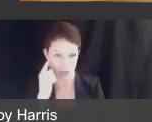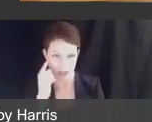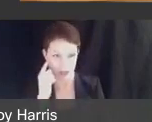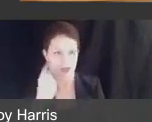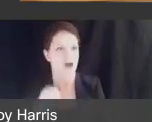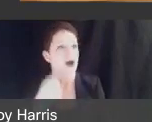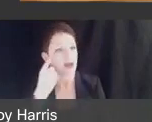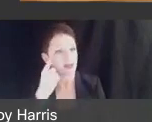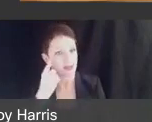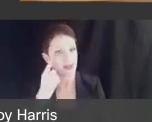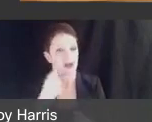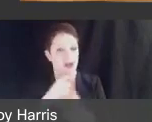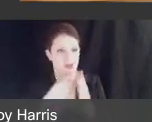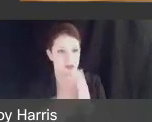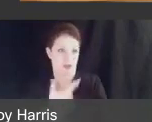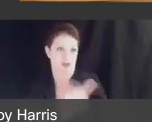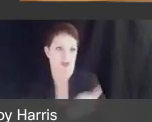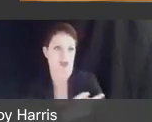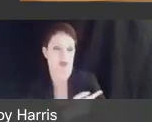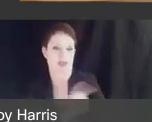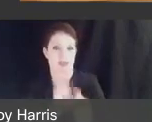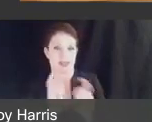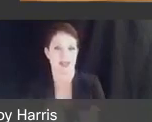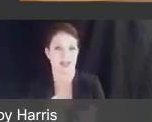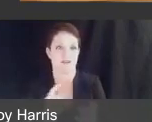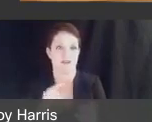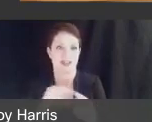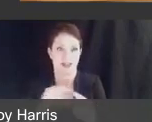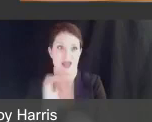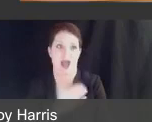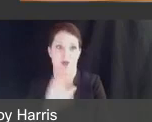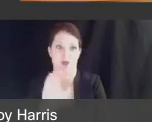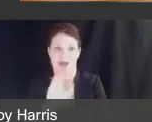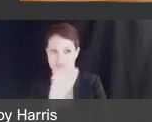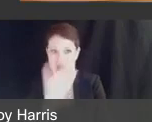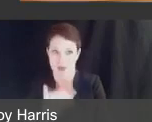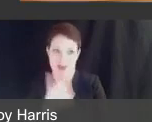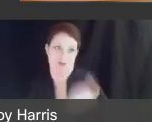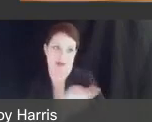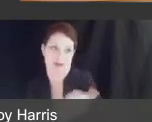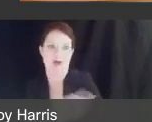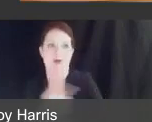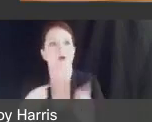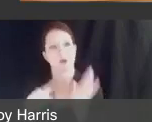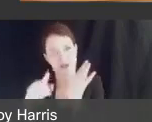are the doses that are have been given in this County but we can double-check that with DOH,